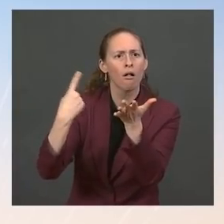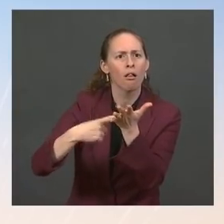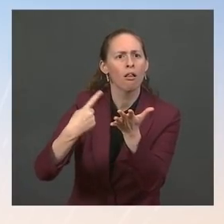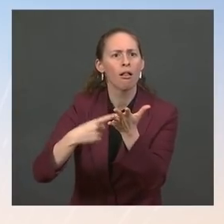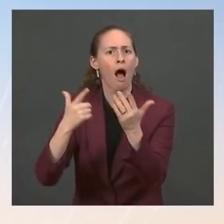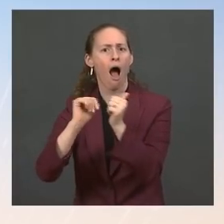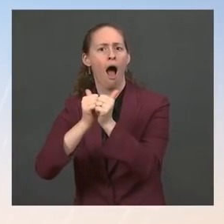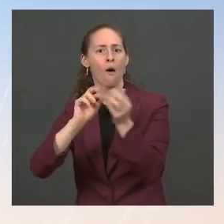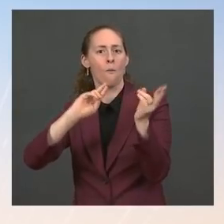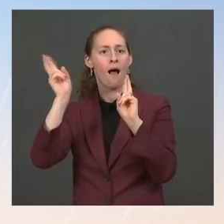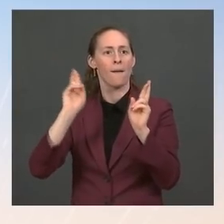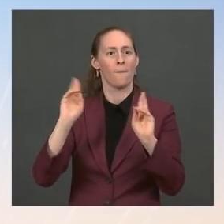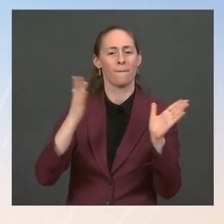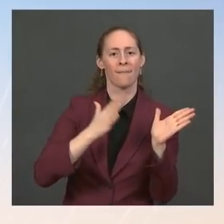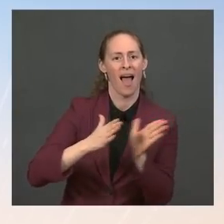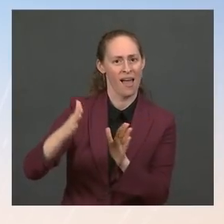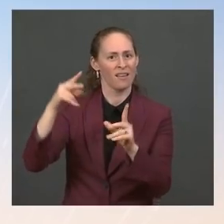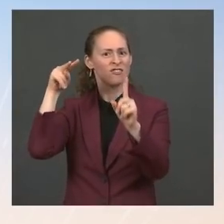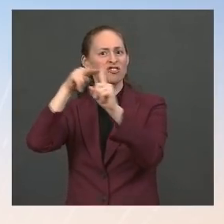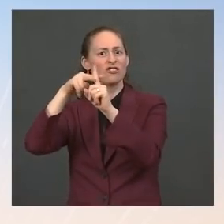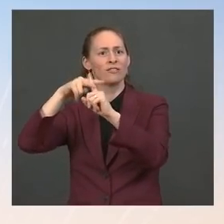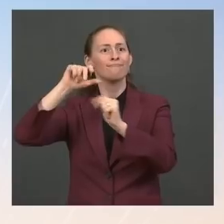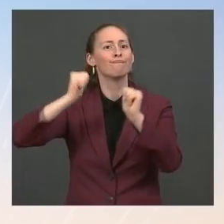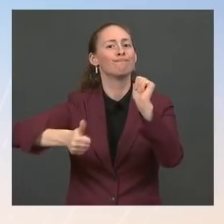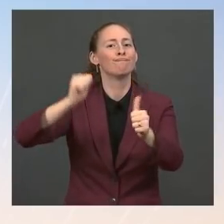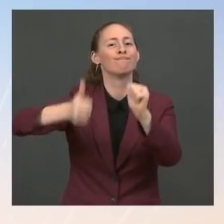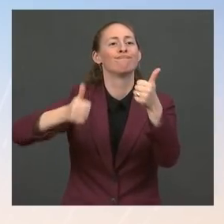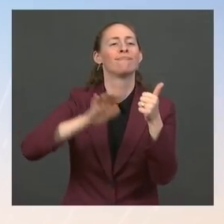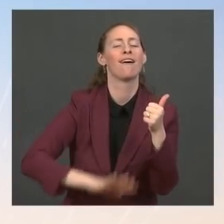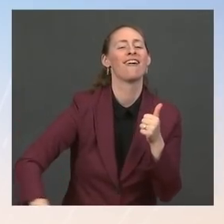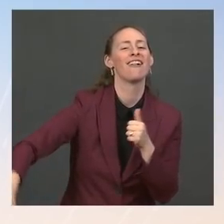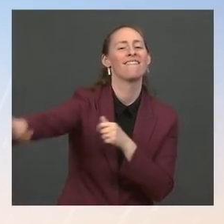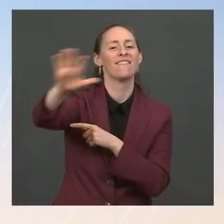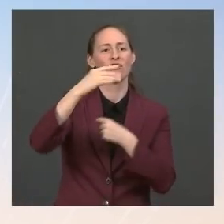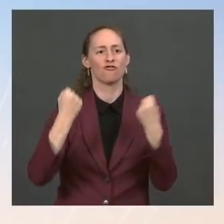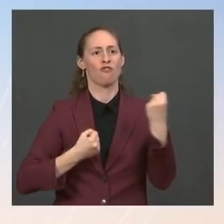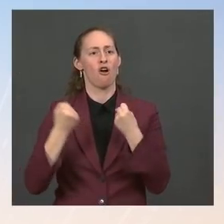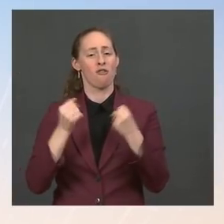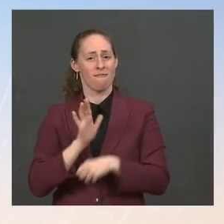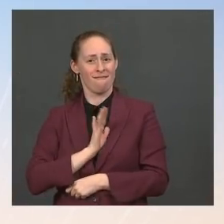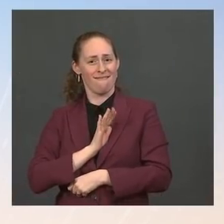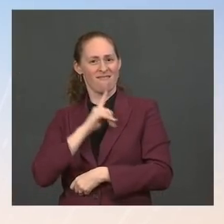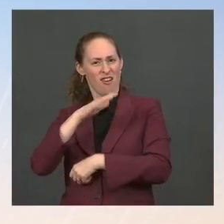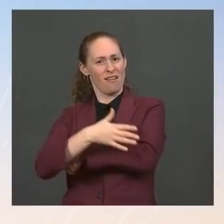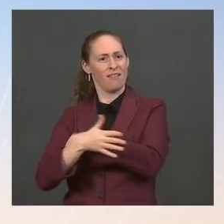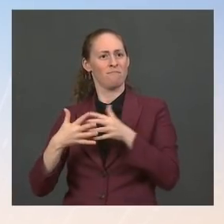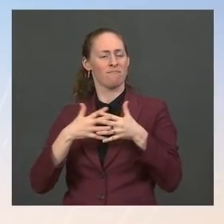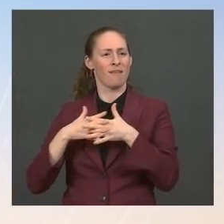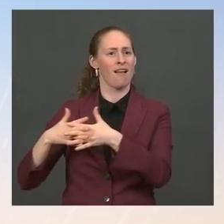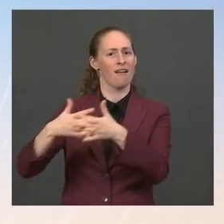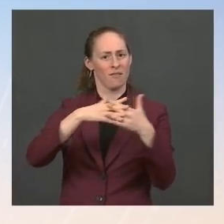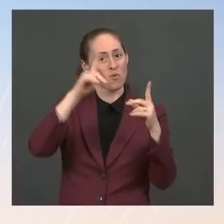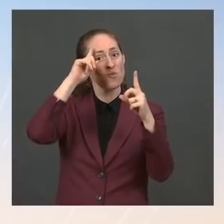and also investing in a huge clean energy industry that will put many people back to work. In both Michigan and New Hampshire,